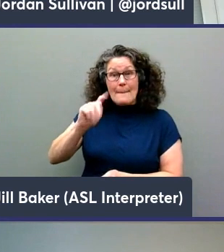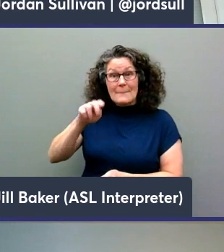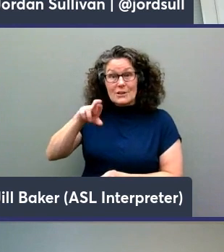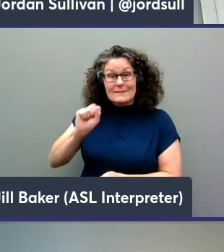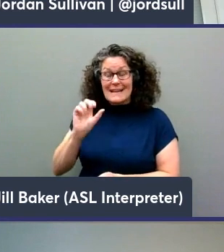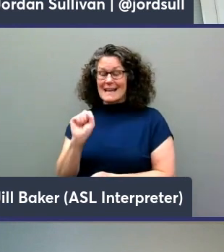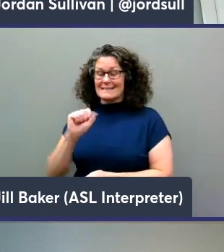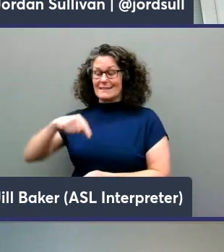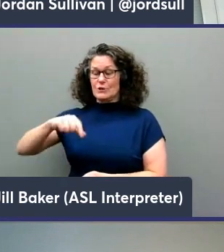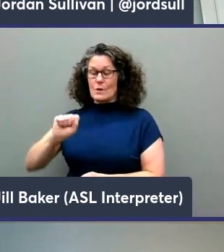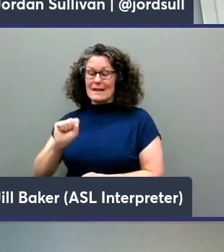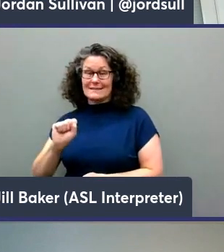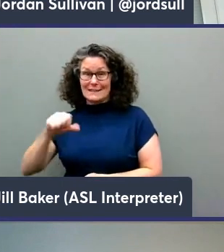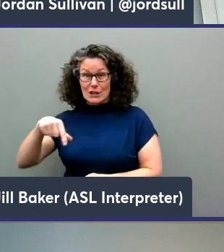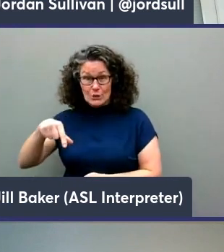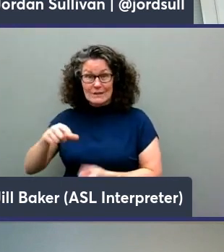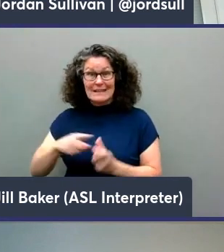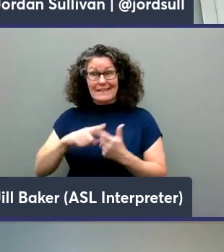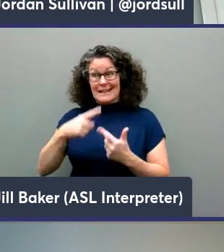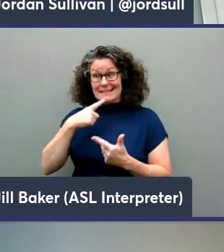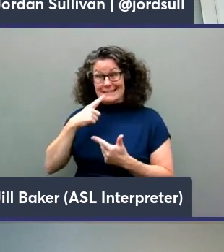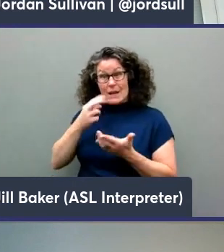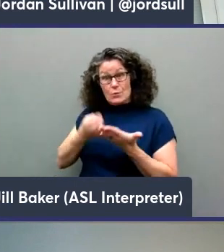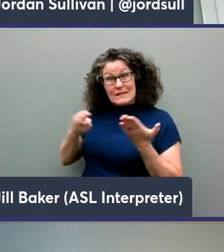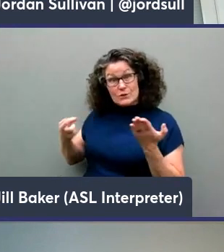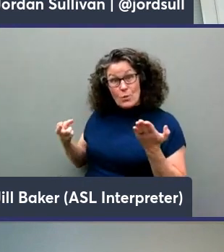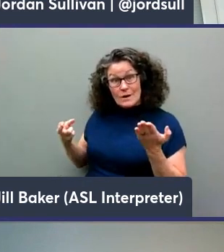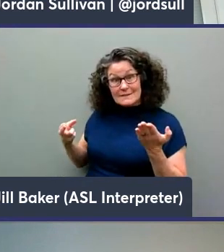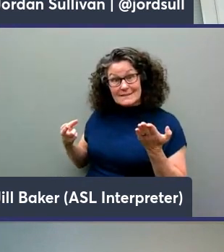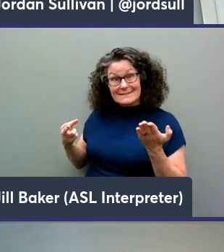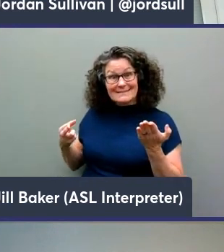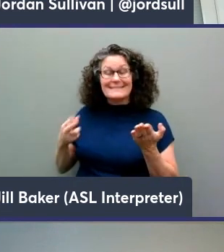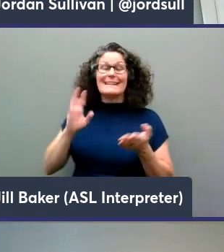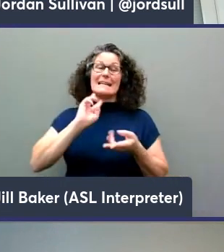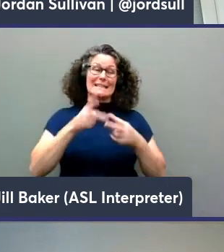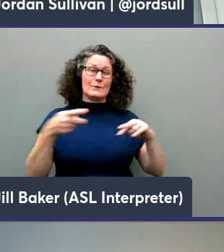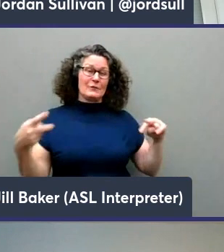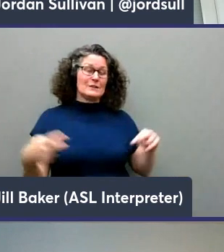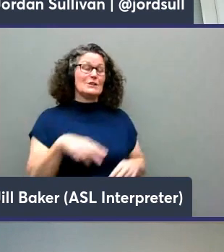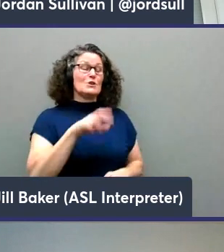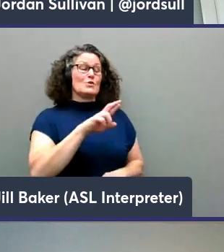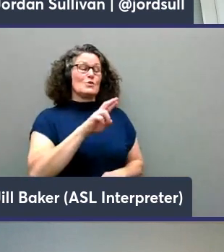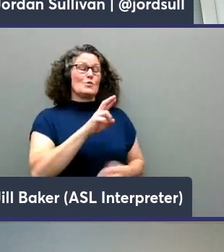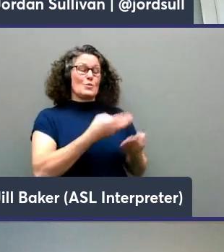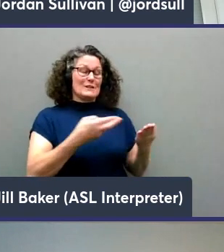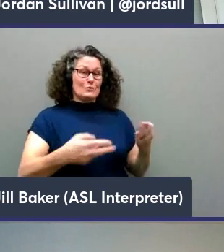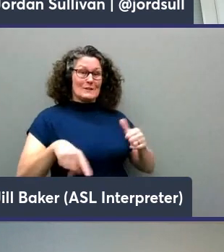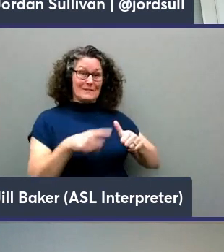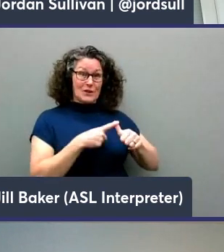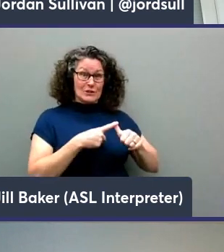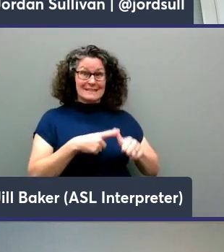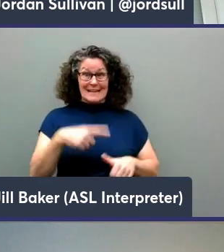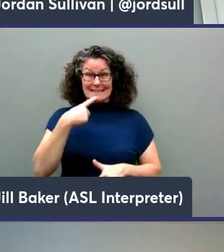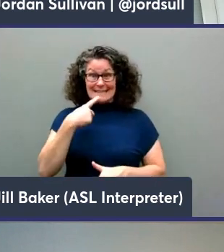And then I'm saying, I did it reverse. The recourse comes first, (chuckle) where I'm saying I'm gonna go to SQS,